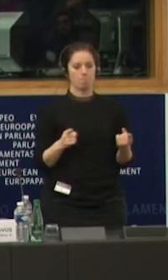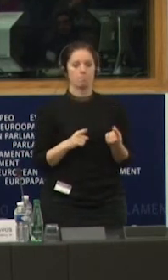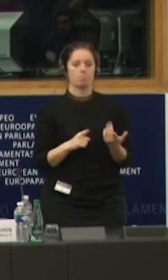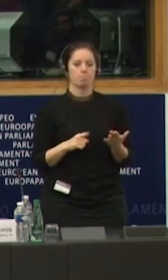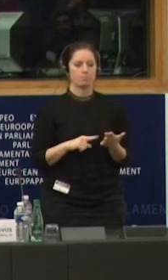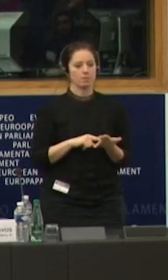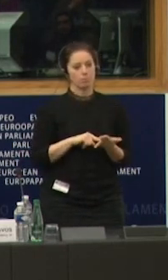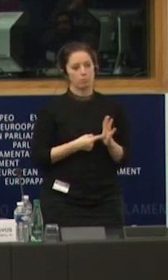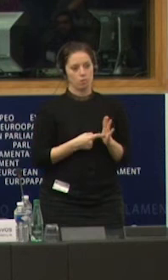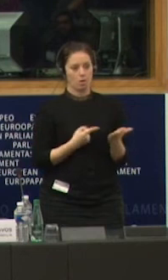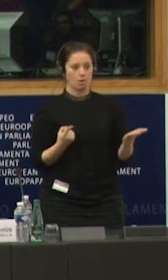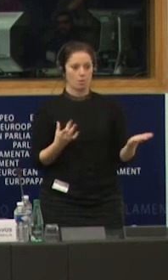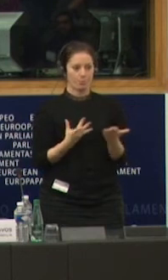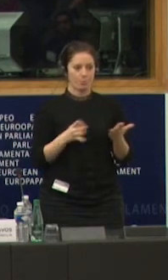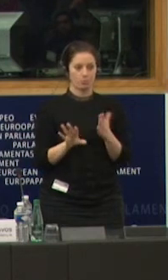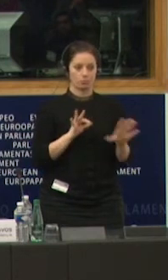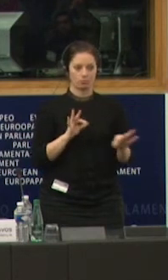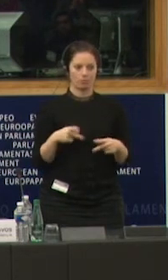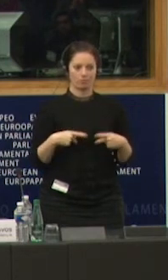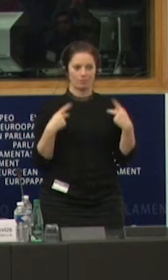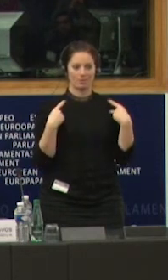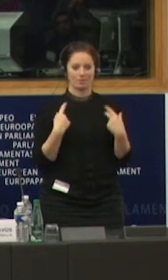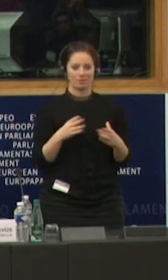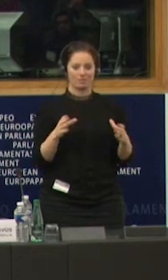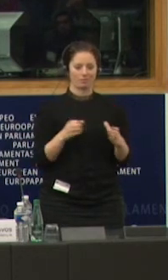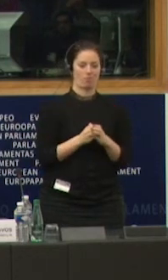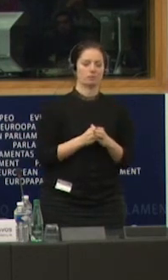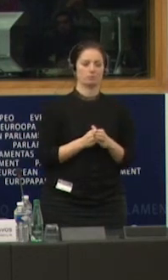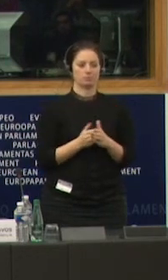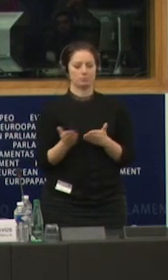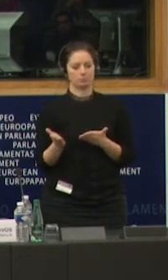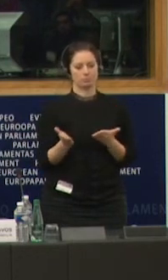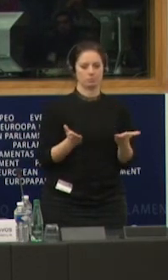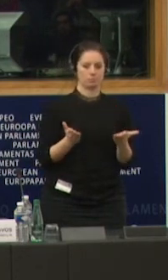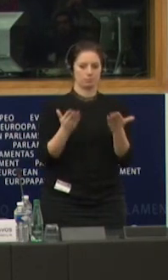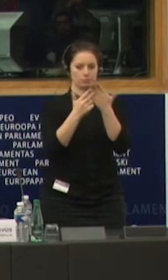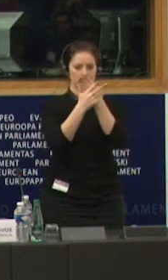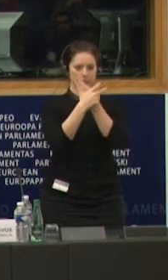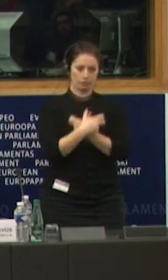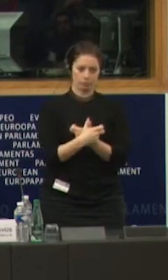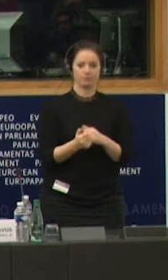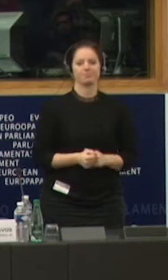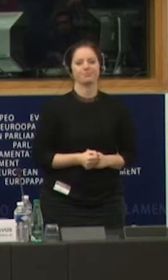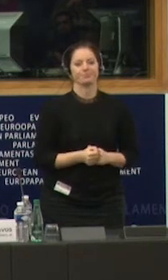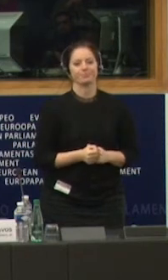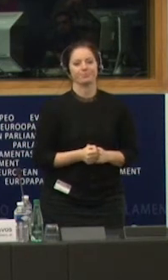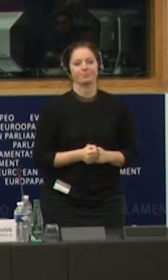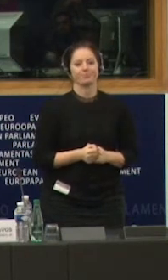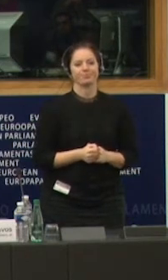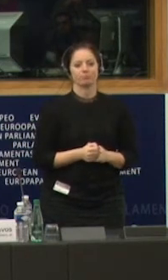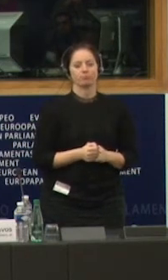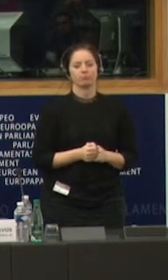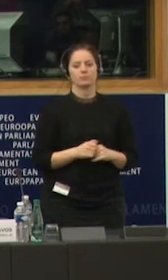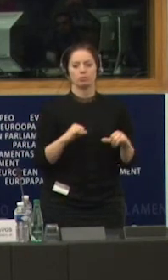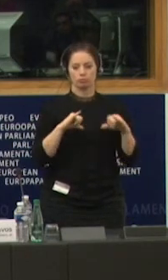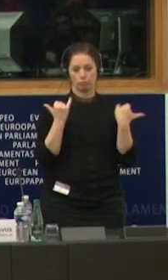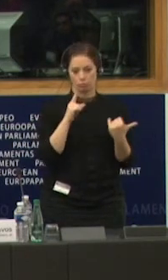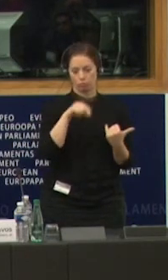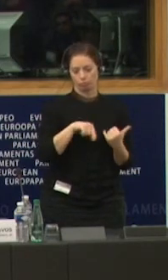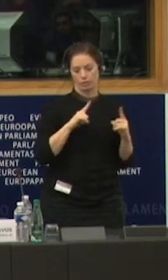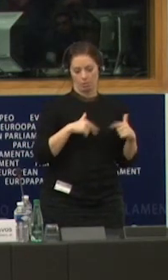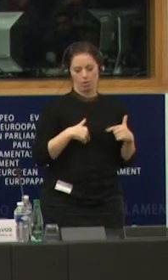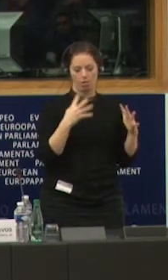Youth coaching is built on the Clearing program. The Clearing program draws on best practice in the EU.